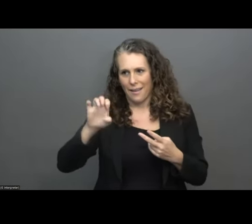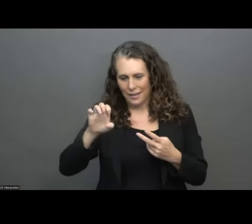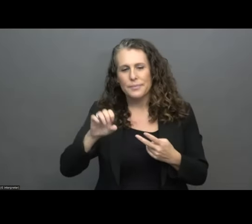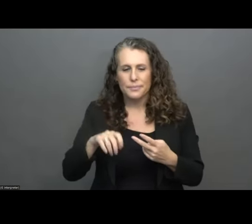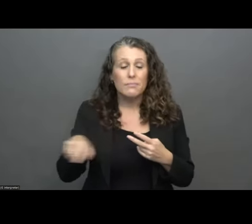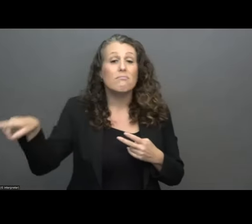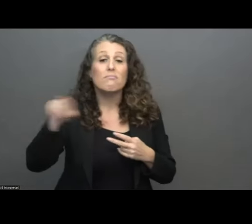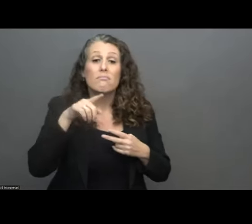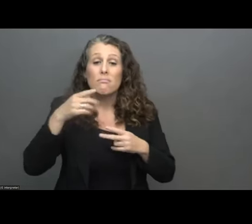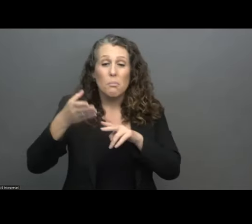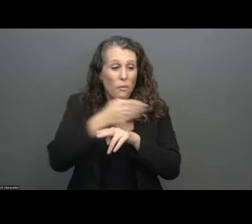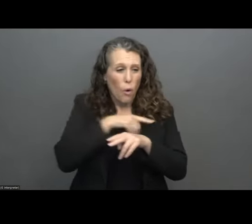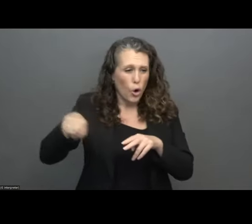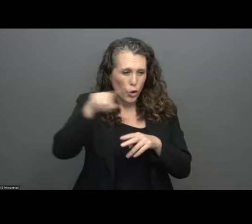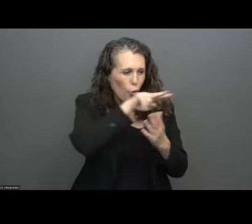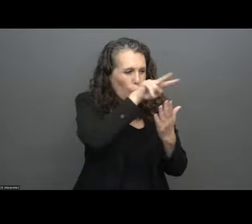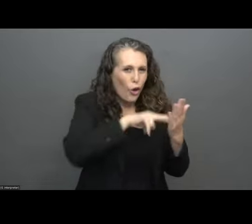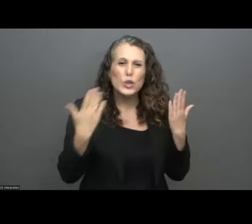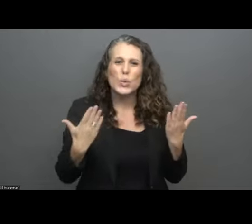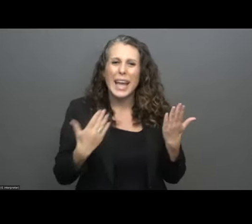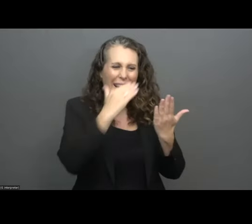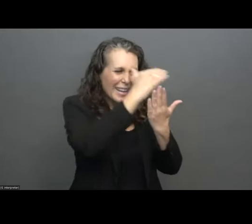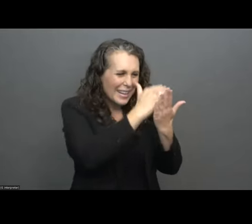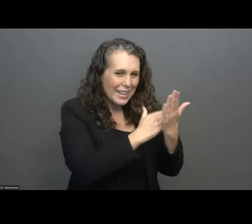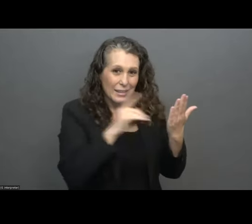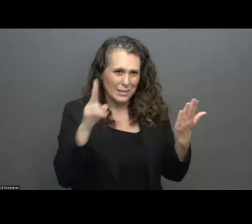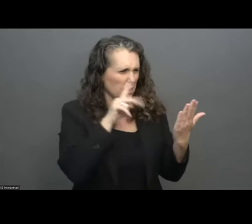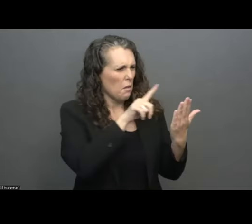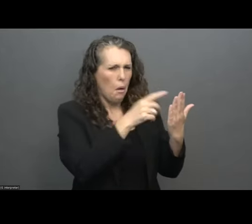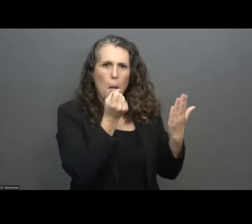will have seen that we have a few multinational enterprises represented there, but we also